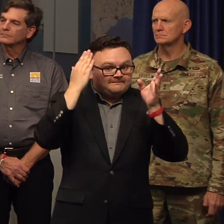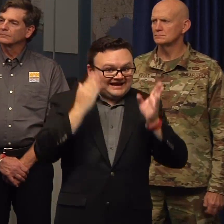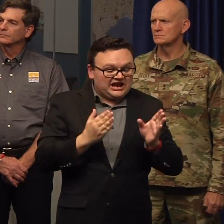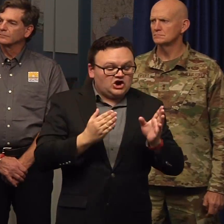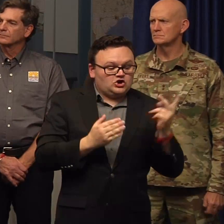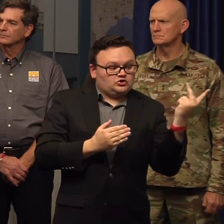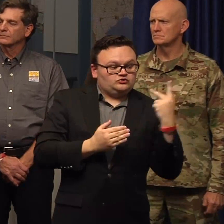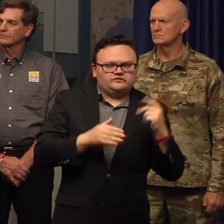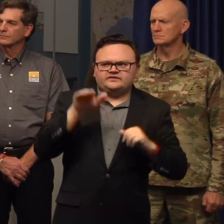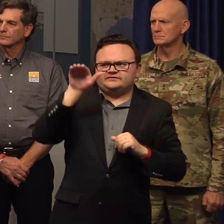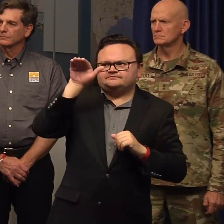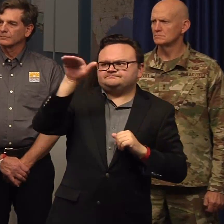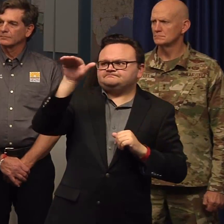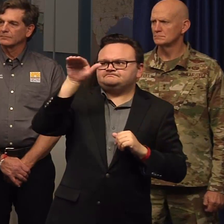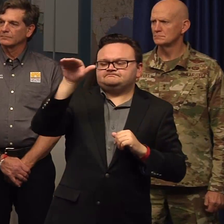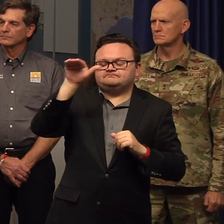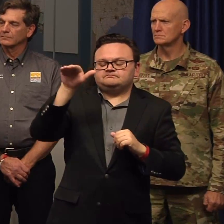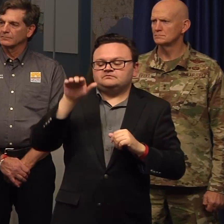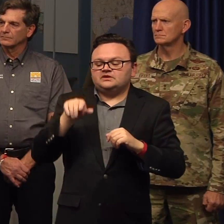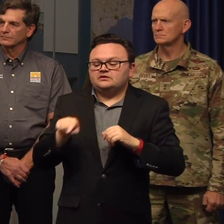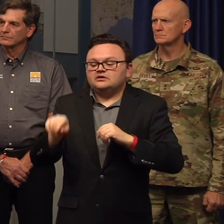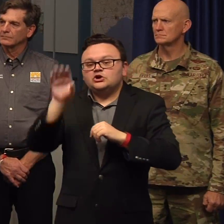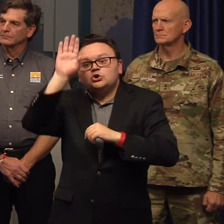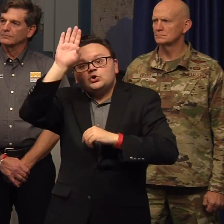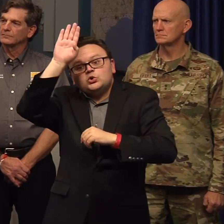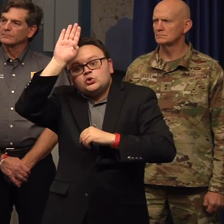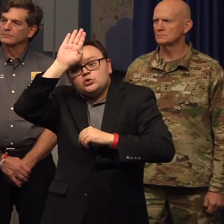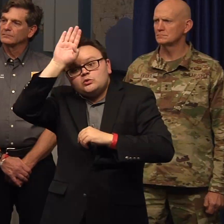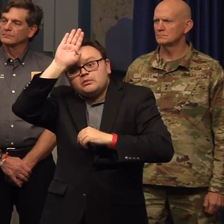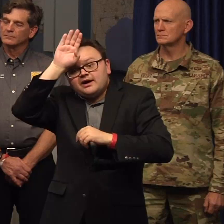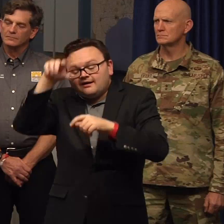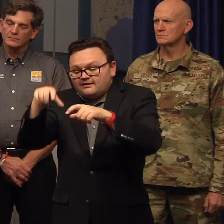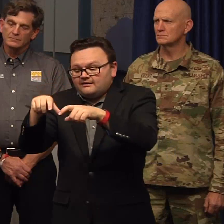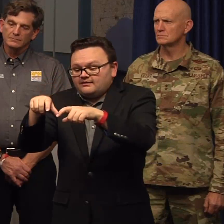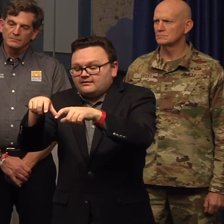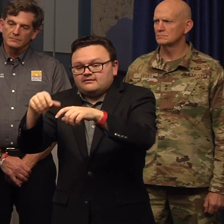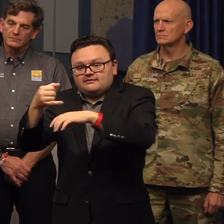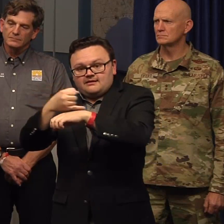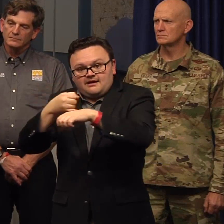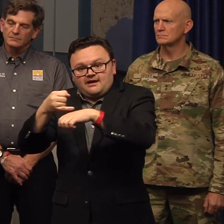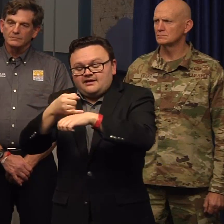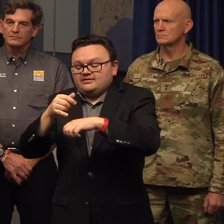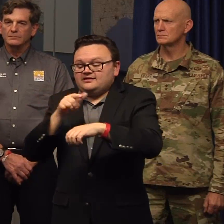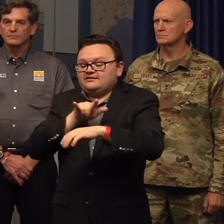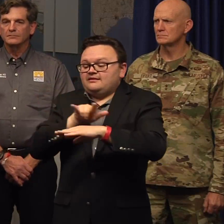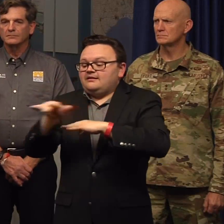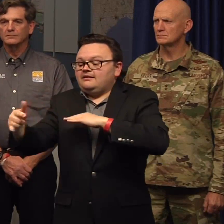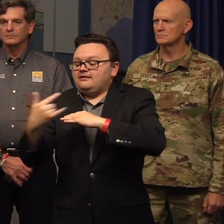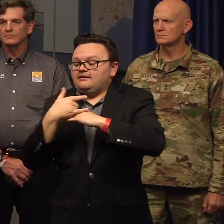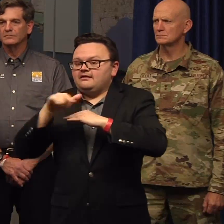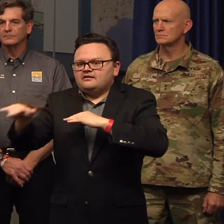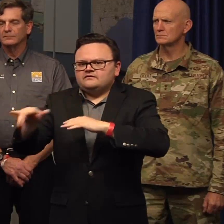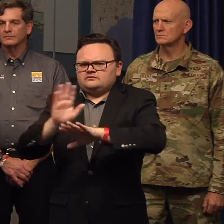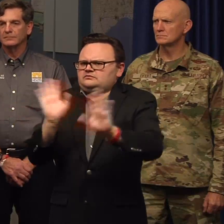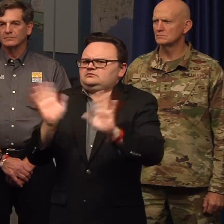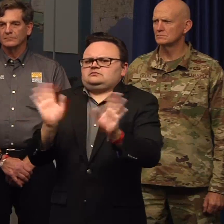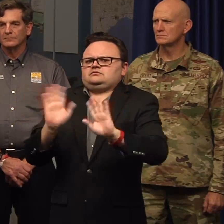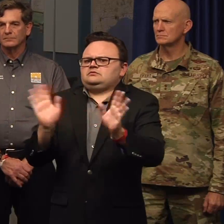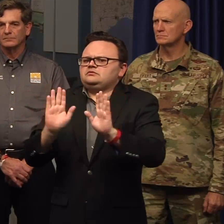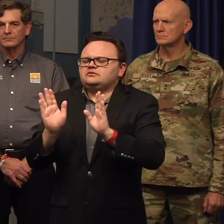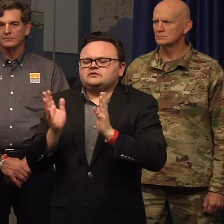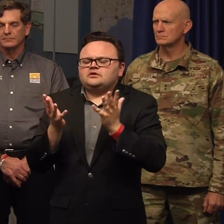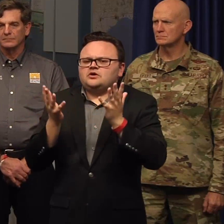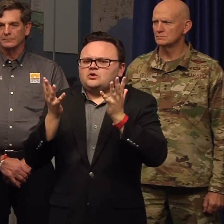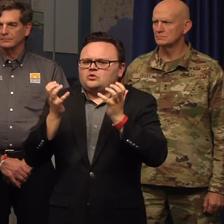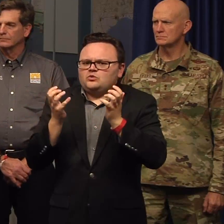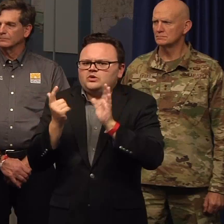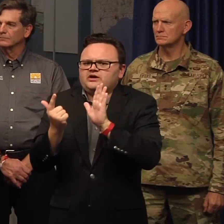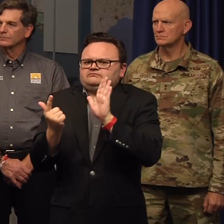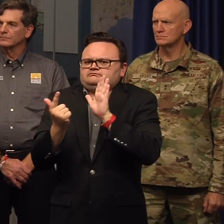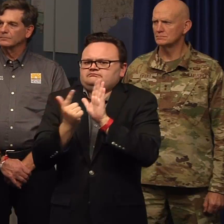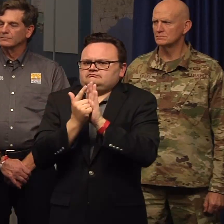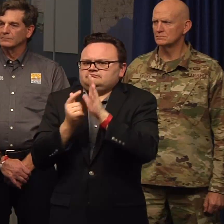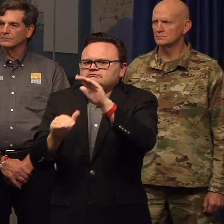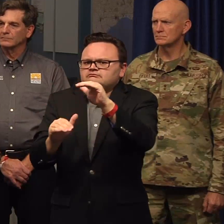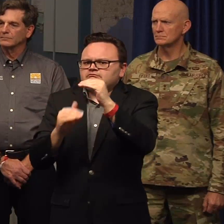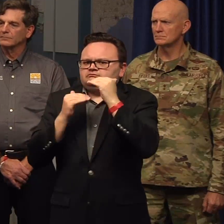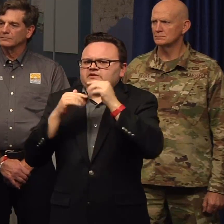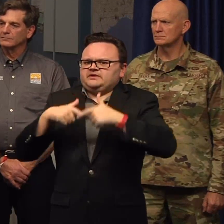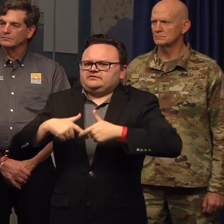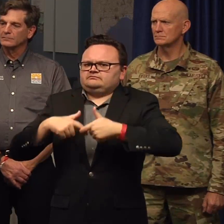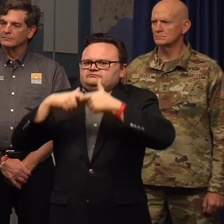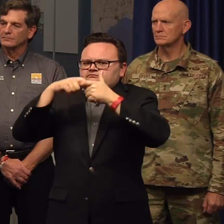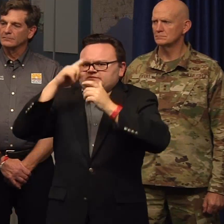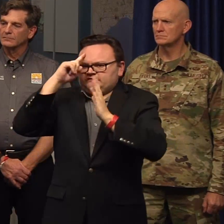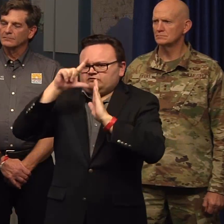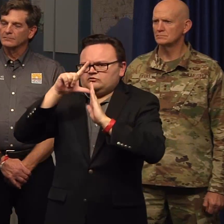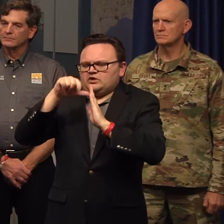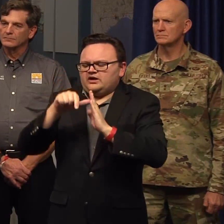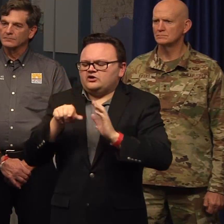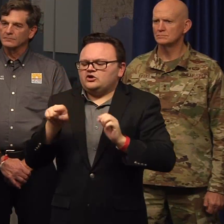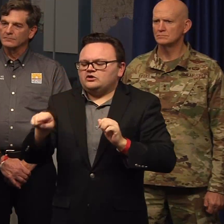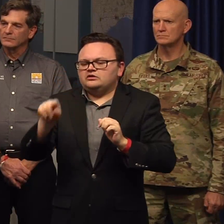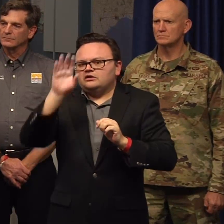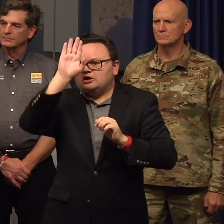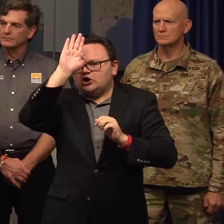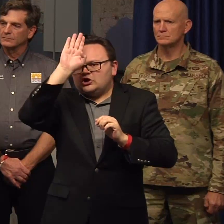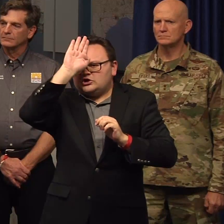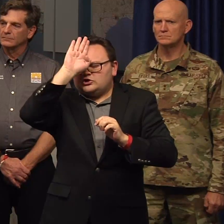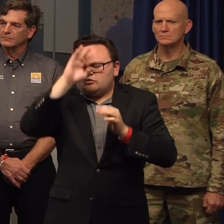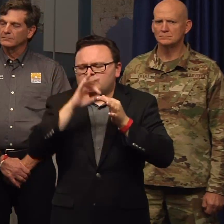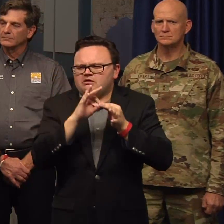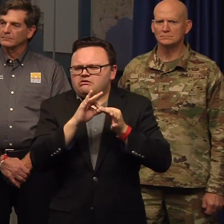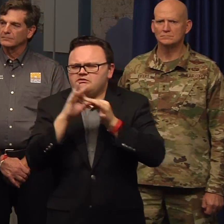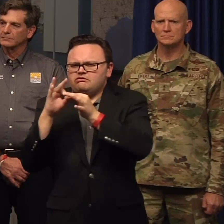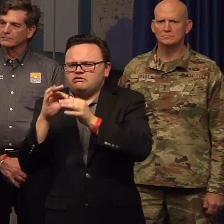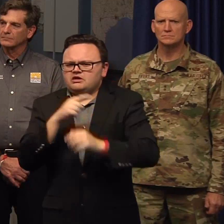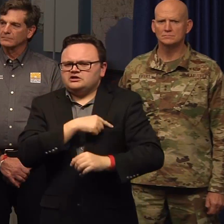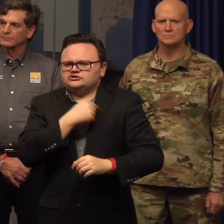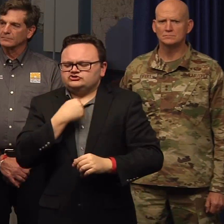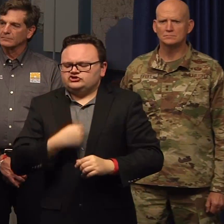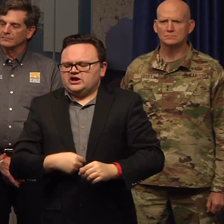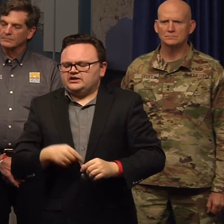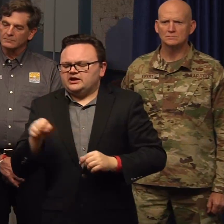SUPPLIES THAT I MENTIONED.